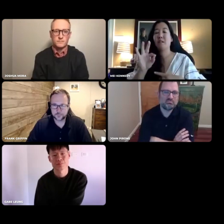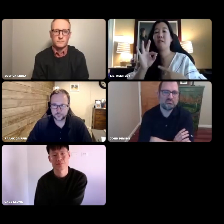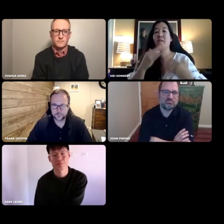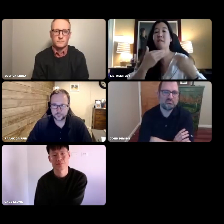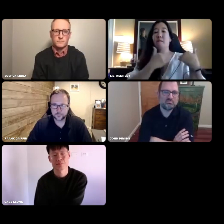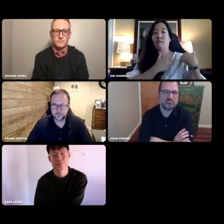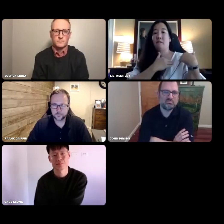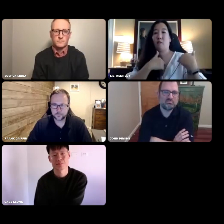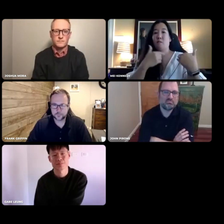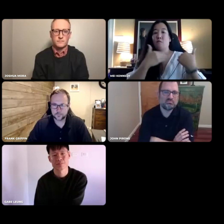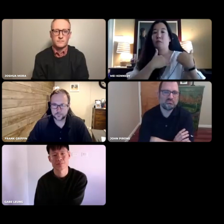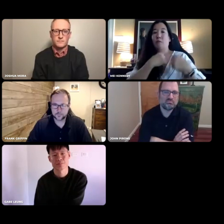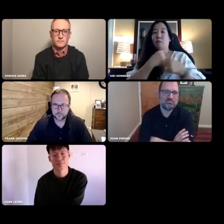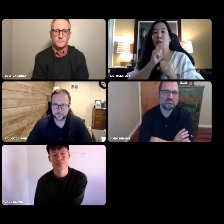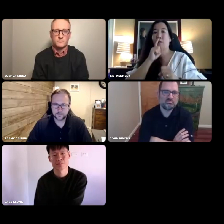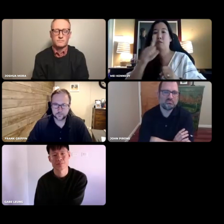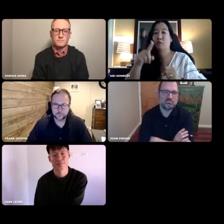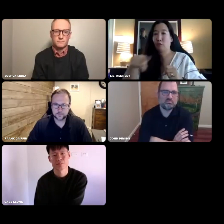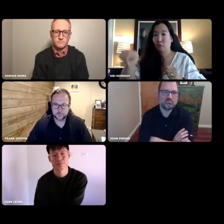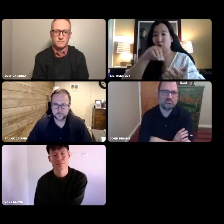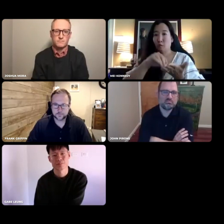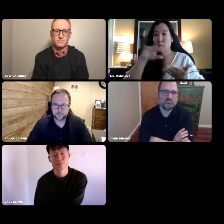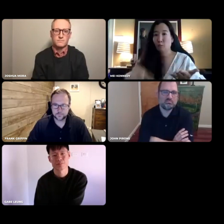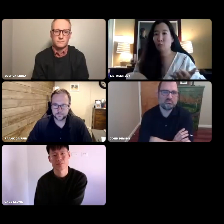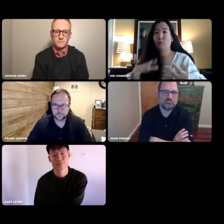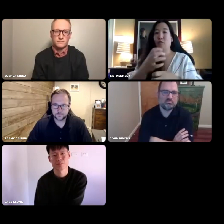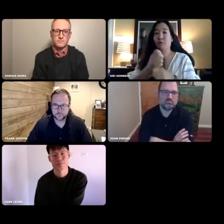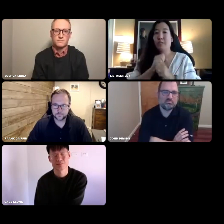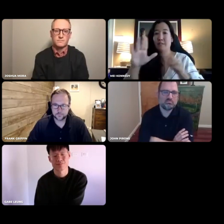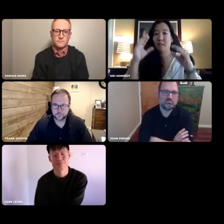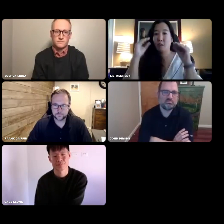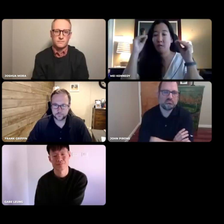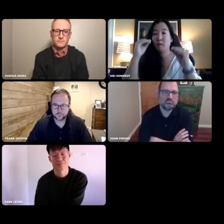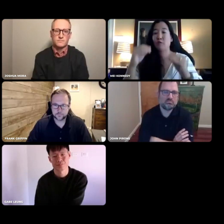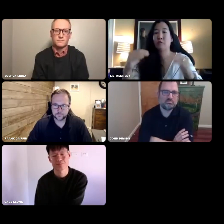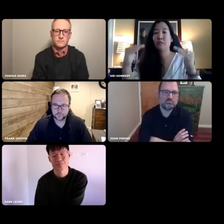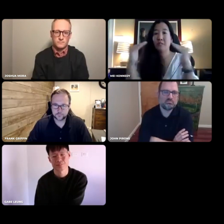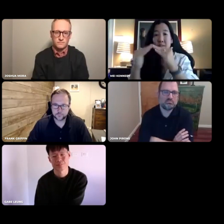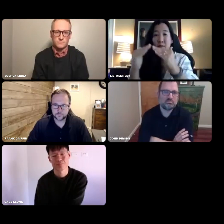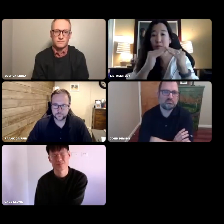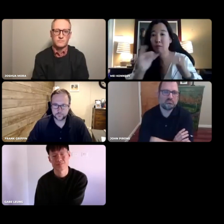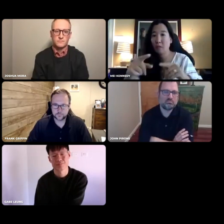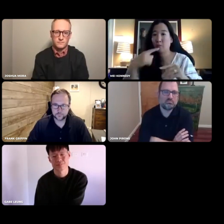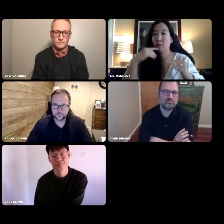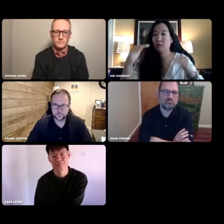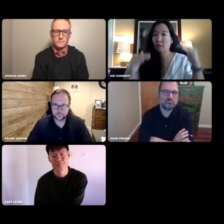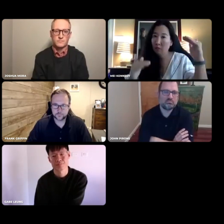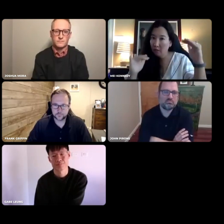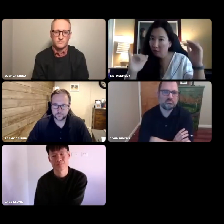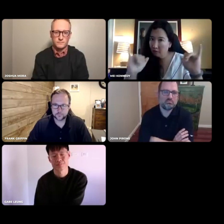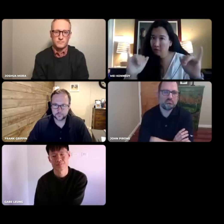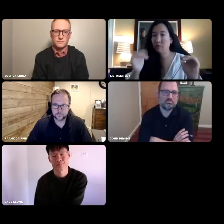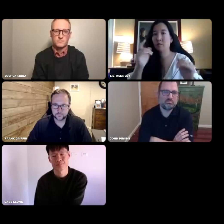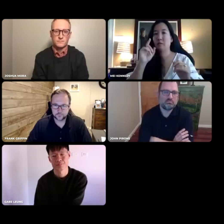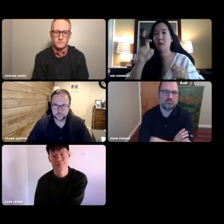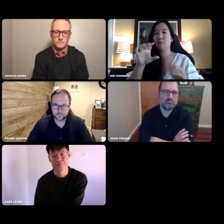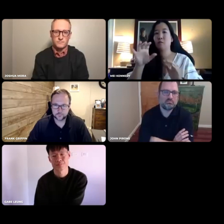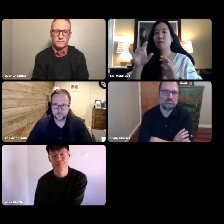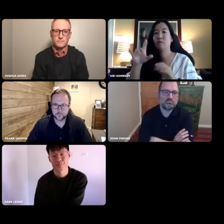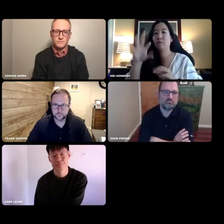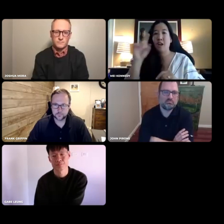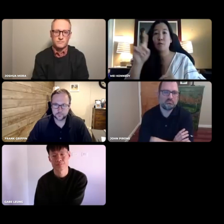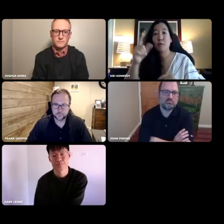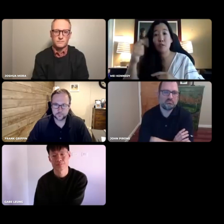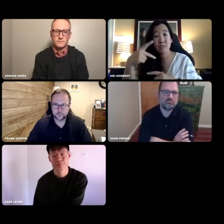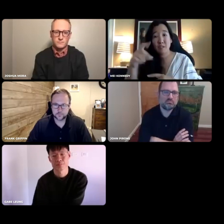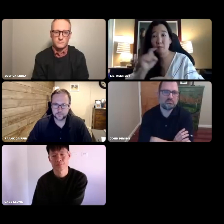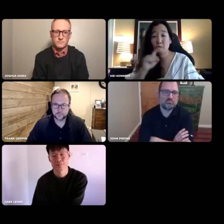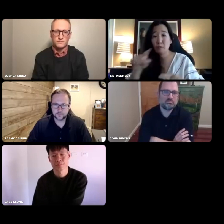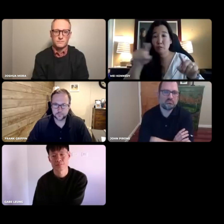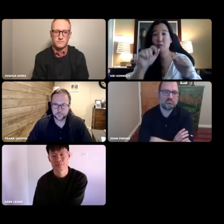So, I have to make sure my students receive instruction in an equitable way.